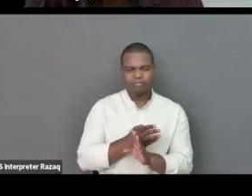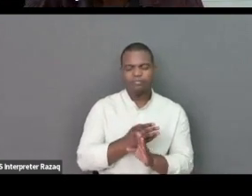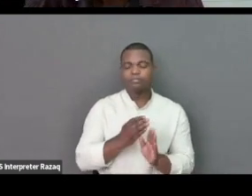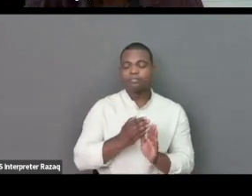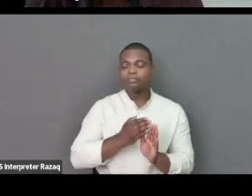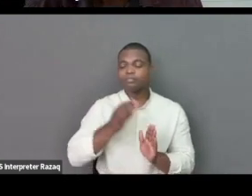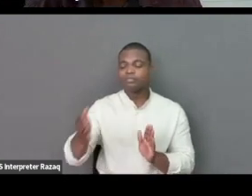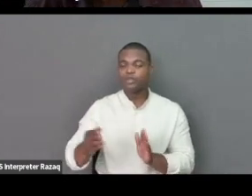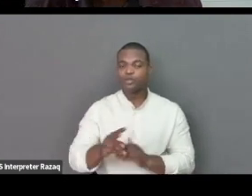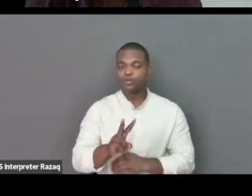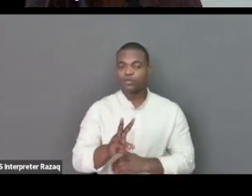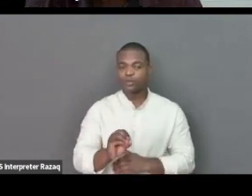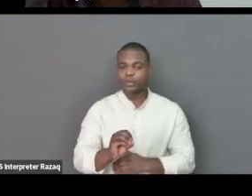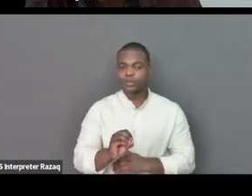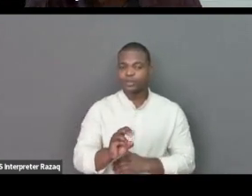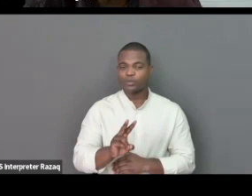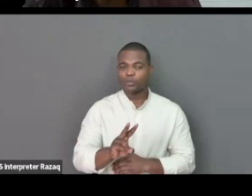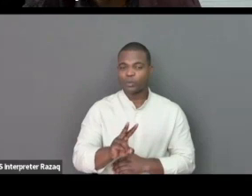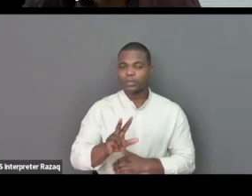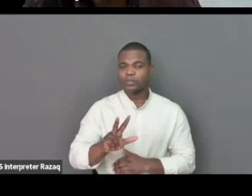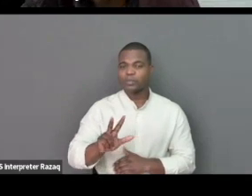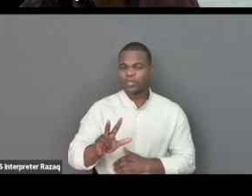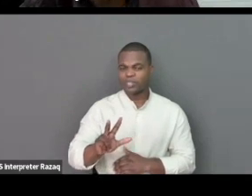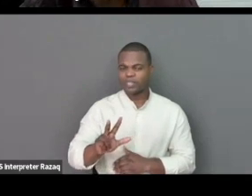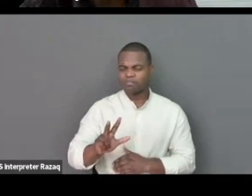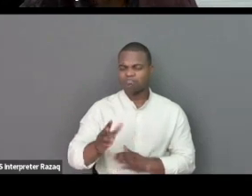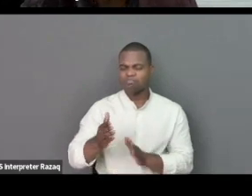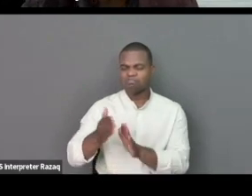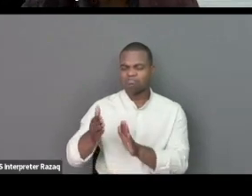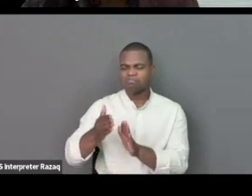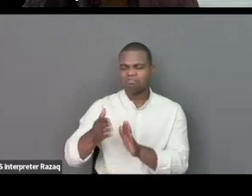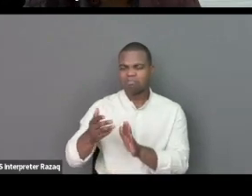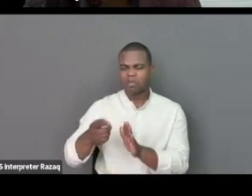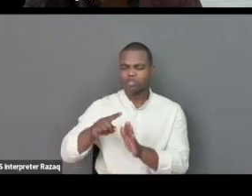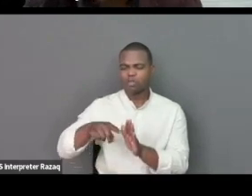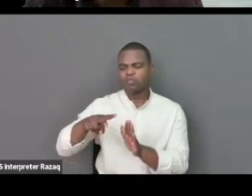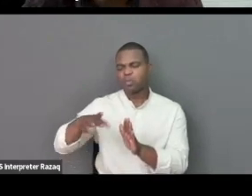to talk a little bit about the background, the policy and legal